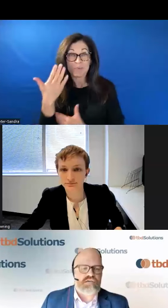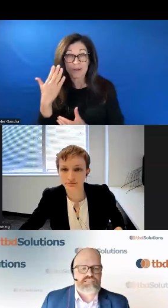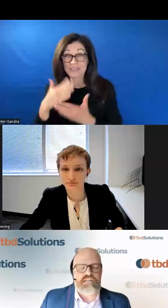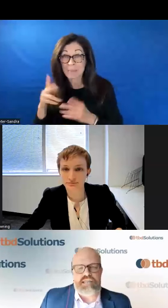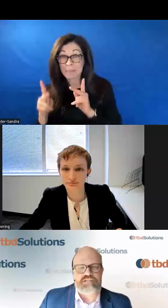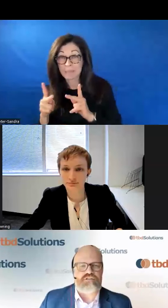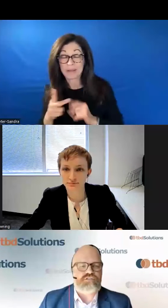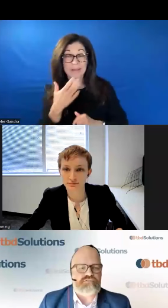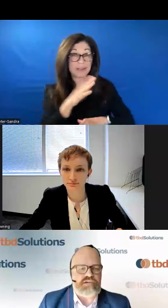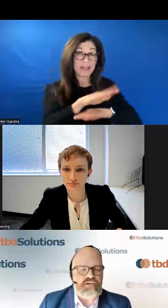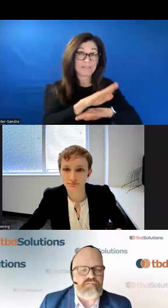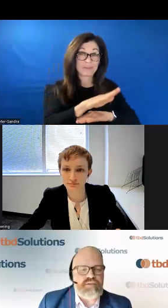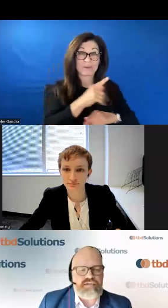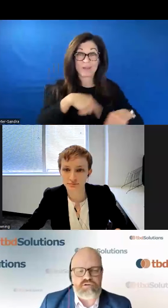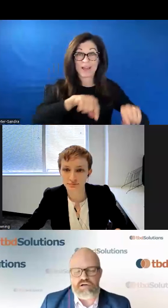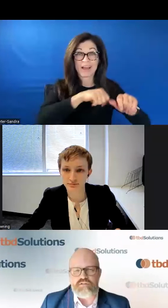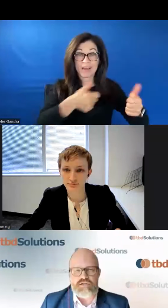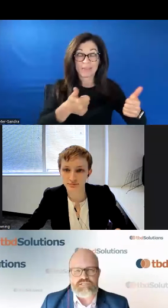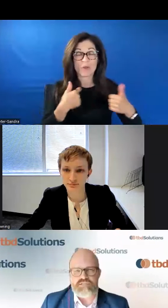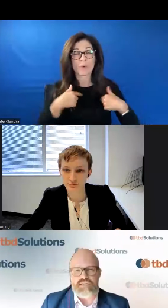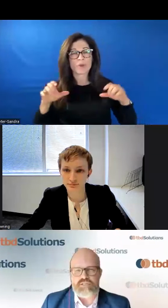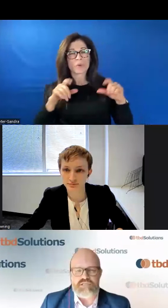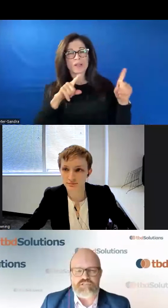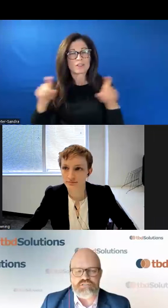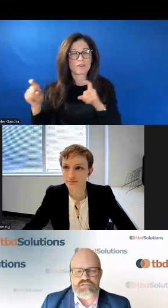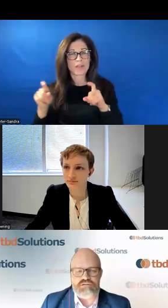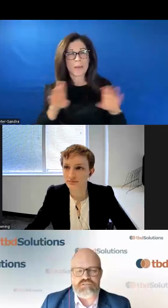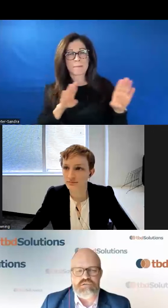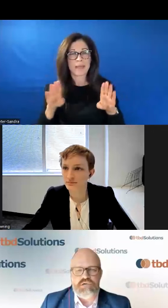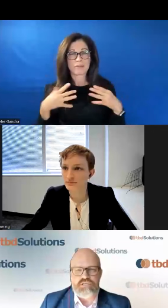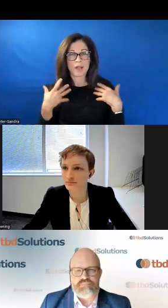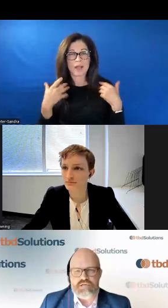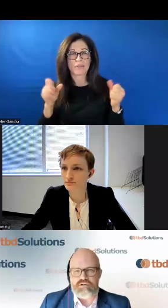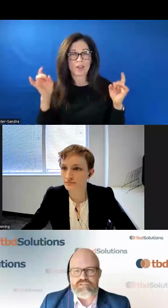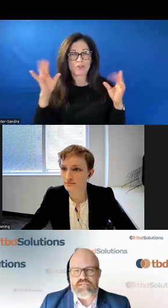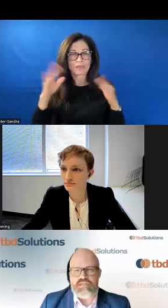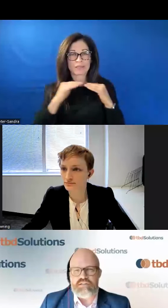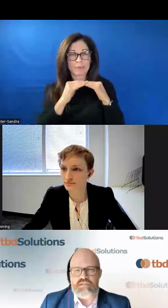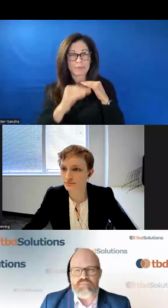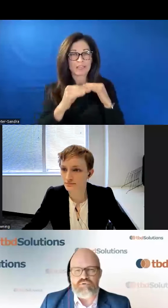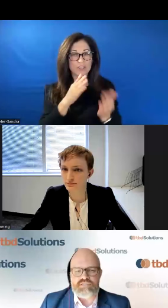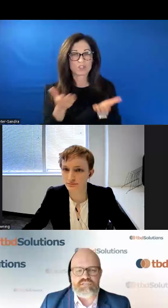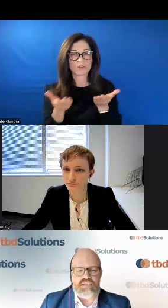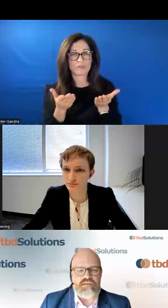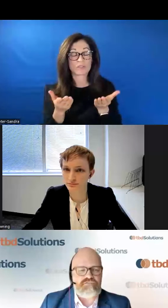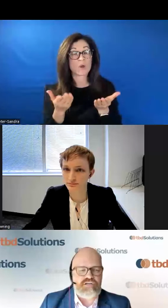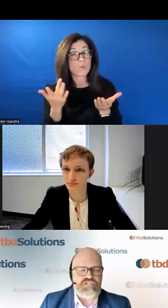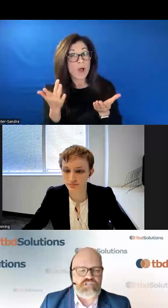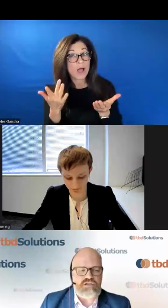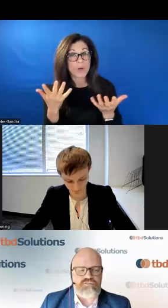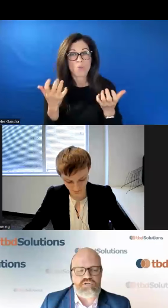IS CONNECTING A NATIONAL SURVEY OF BEHAVIORAL HEALTH CRISIS CENTERS TO BETTER UNDERSTAND THE PRESENCE AND FUNCTION OF